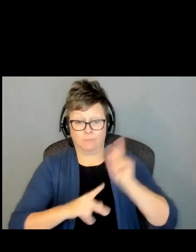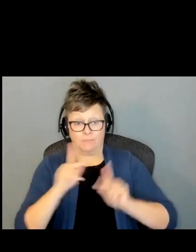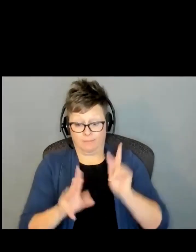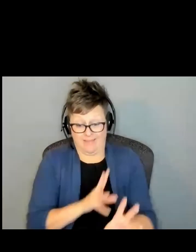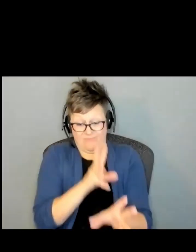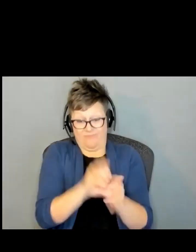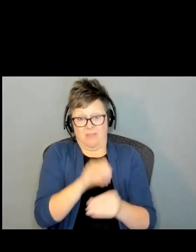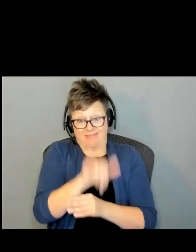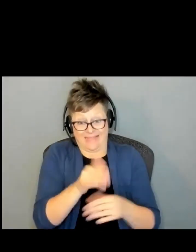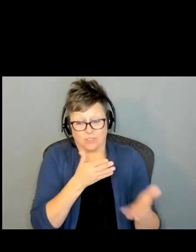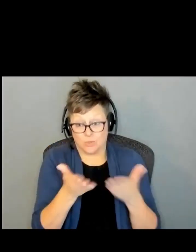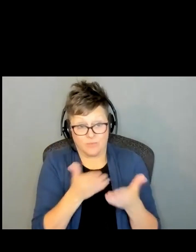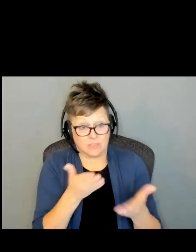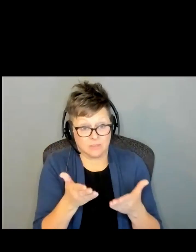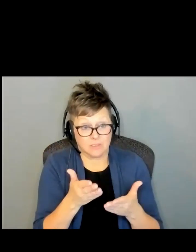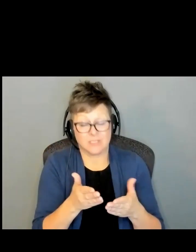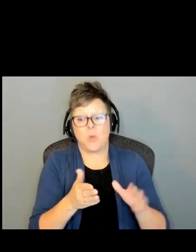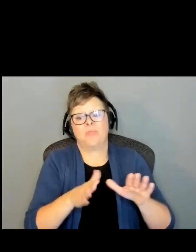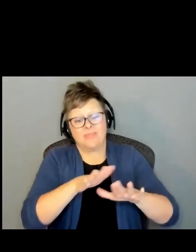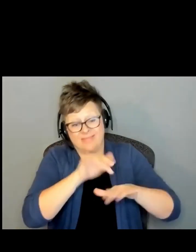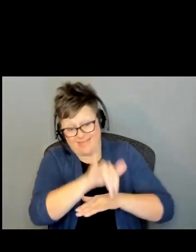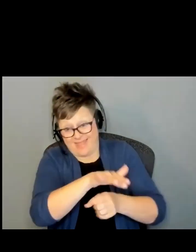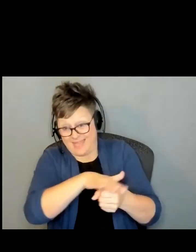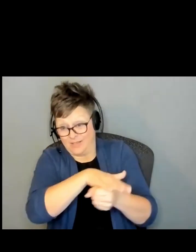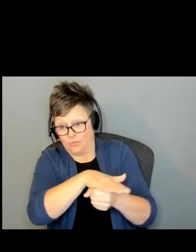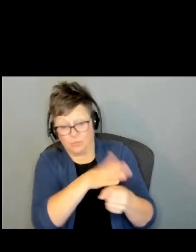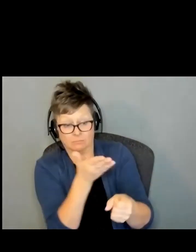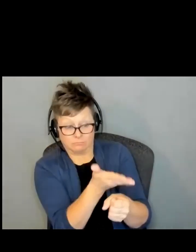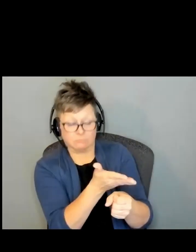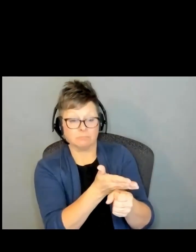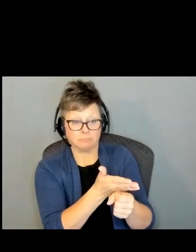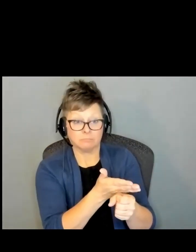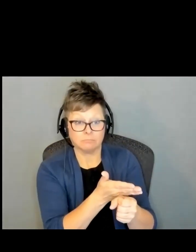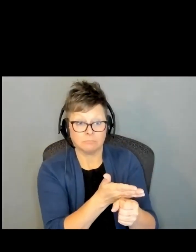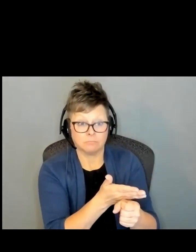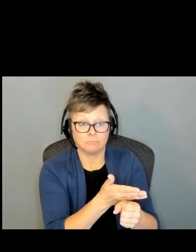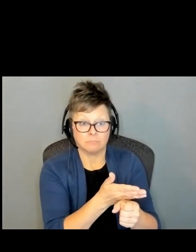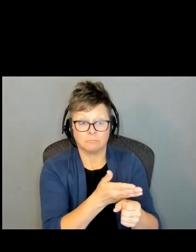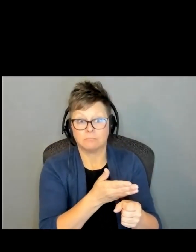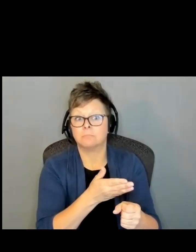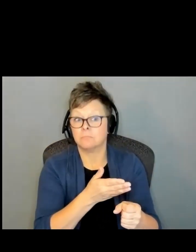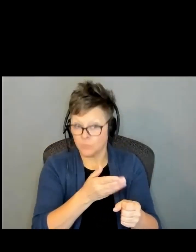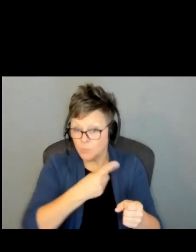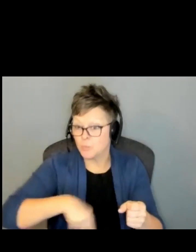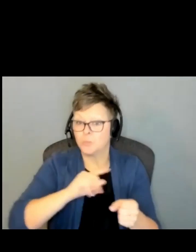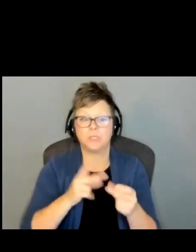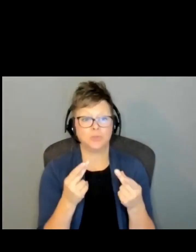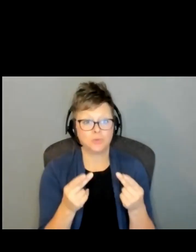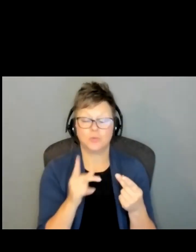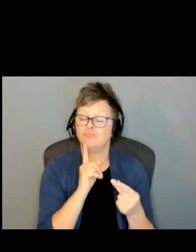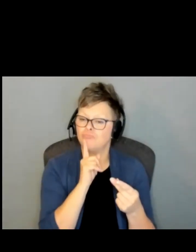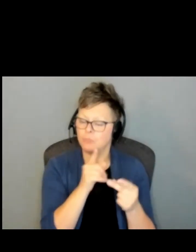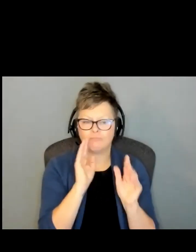So, in that space what we had taken a real deliberate approach to do as an organization